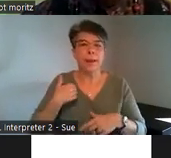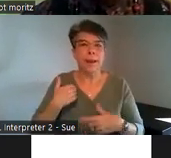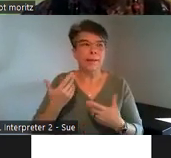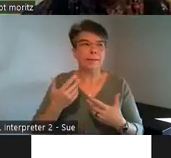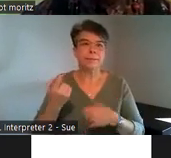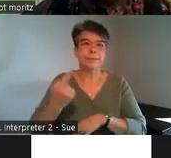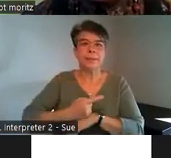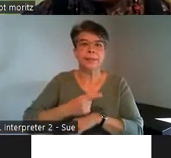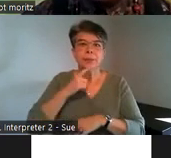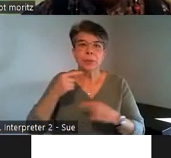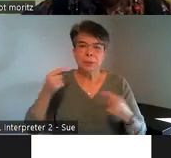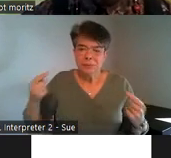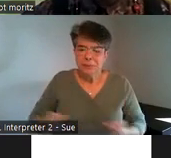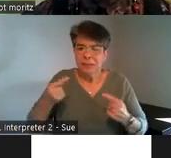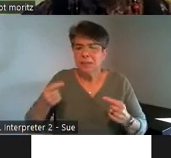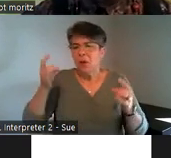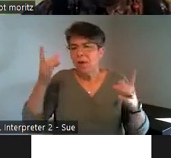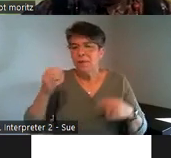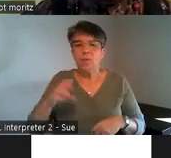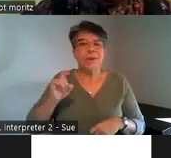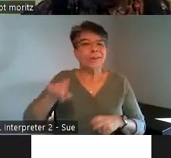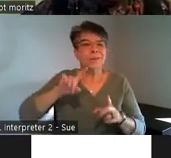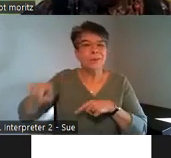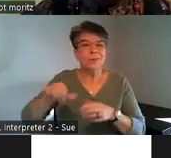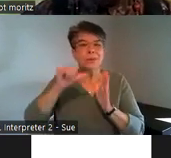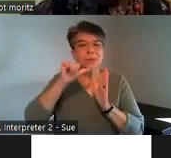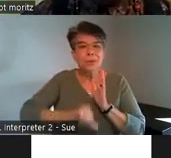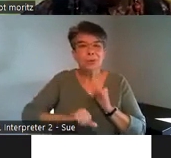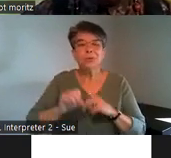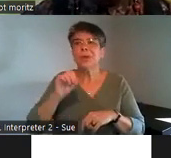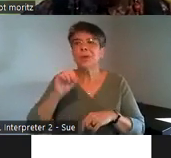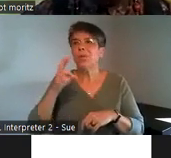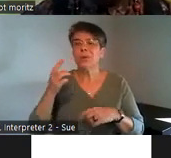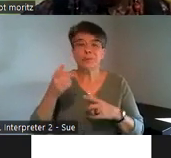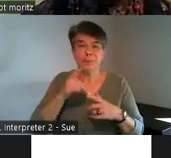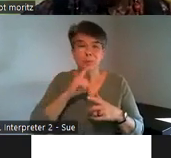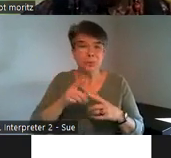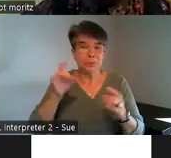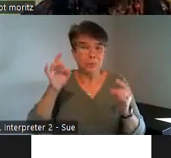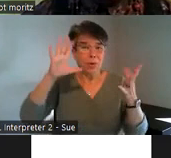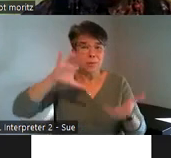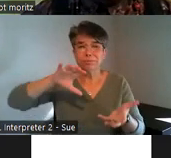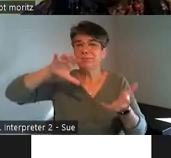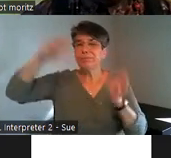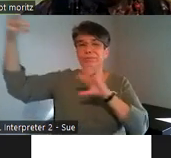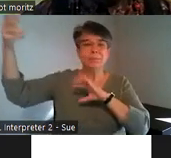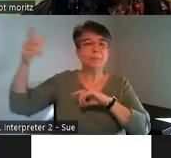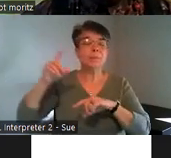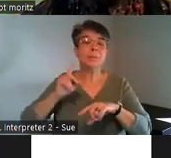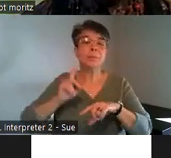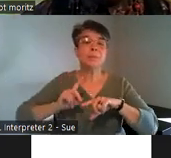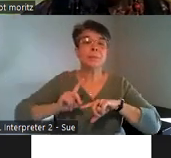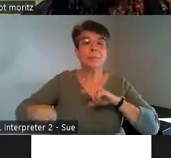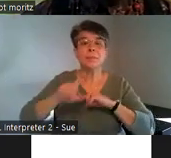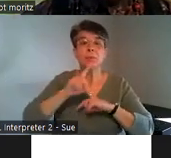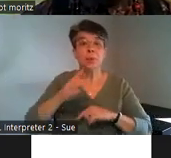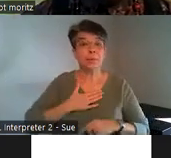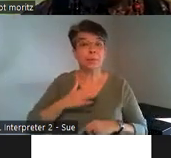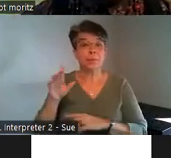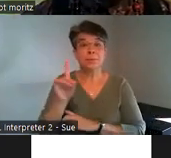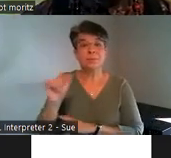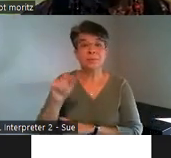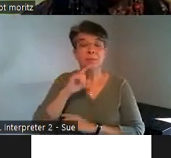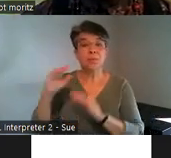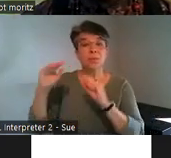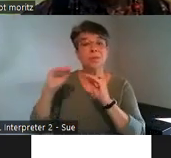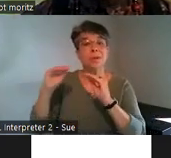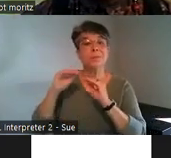and surgeries are needed and all kinds of turmoil but my disability has taught me to radically love